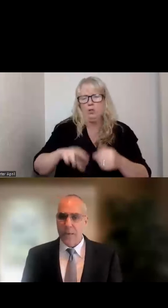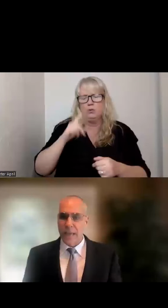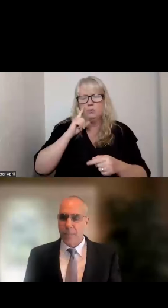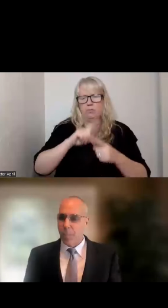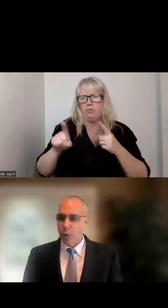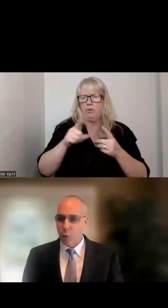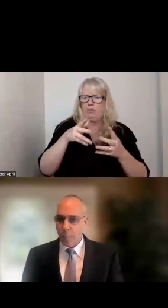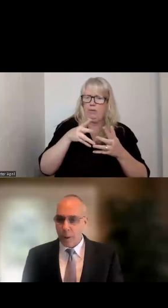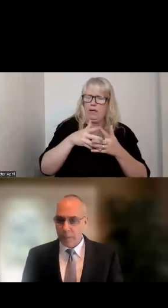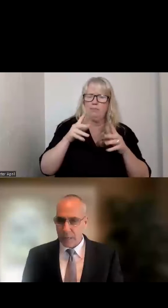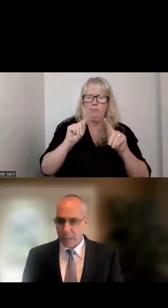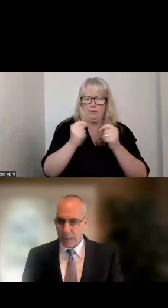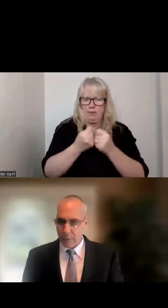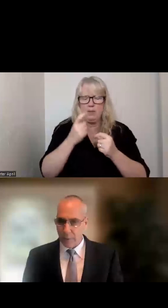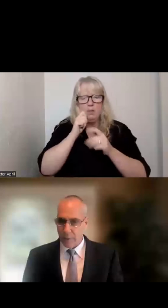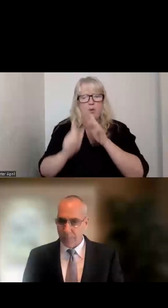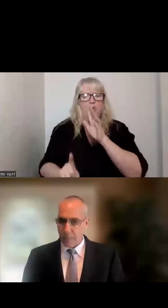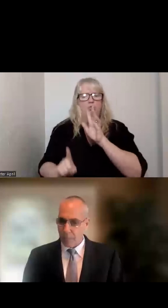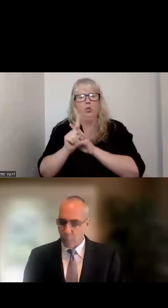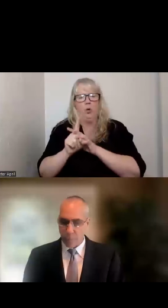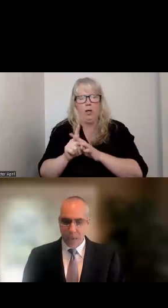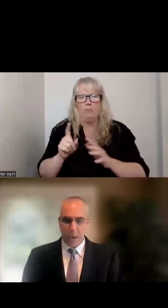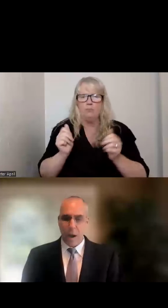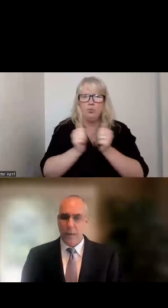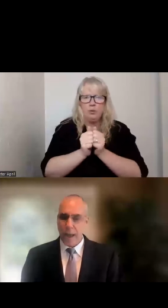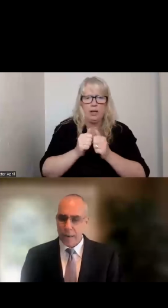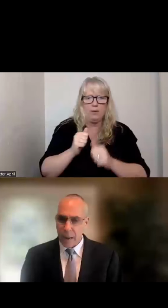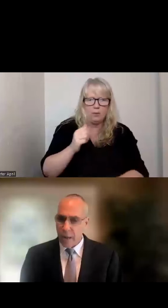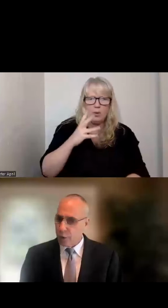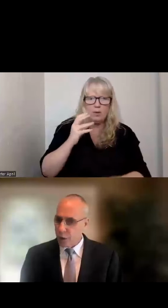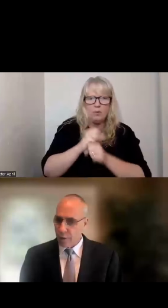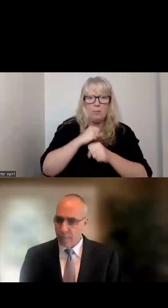THEY CAN BOTH SHOW UP ON TEAM BEFORE MAKING CONTACT AND SHARE